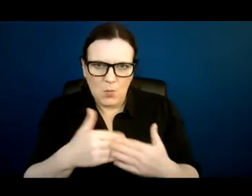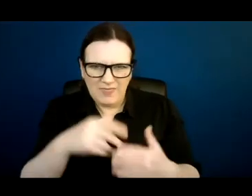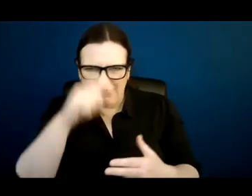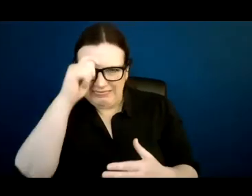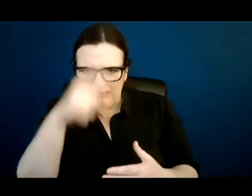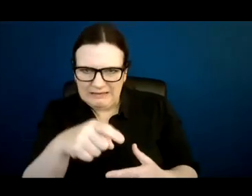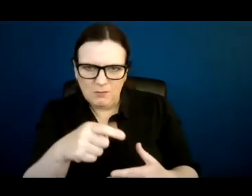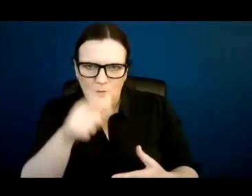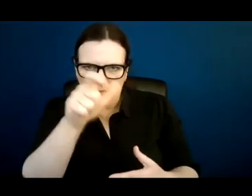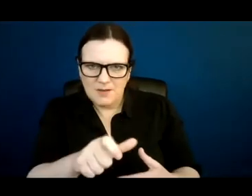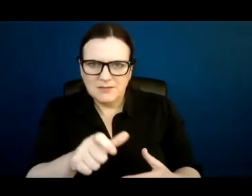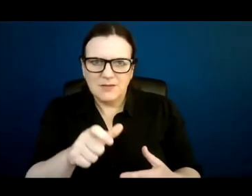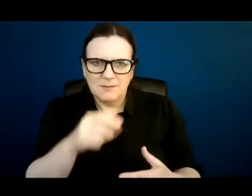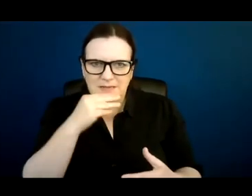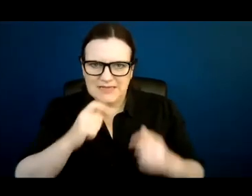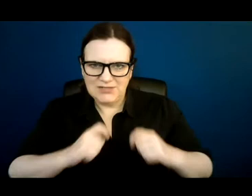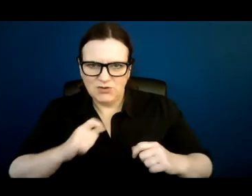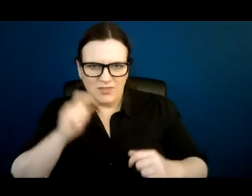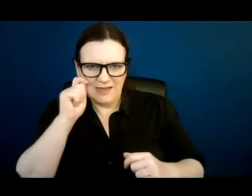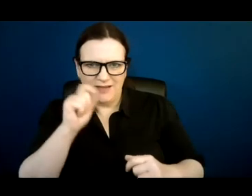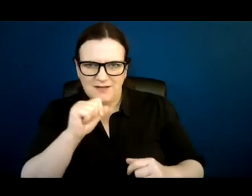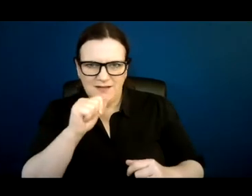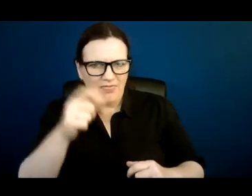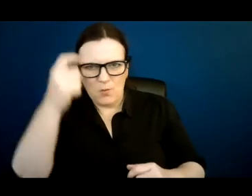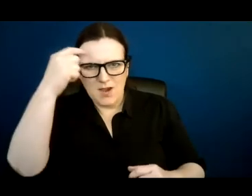what the solicitor might think themselves as an unwise decision and not in the best interests of